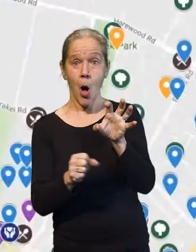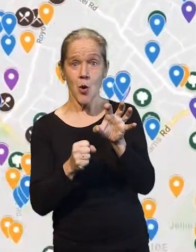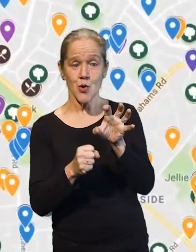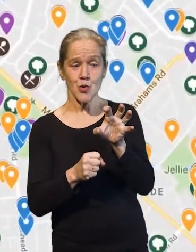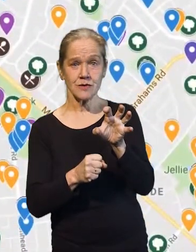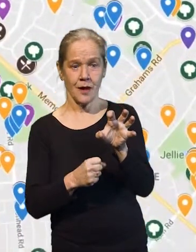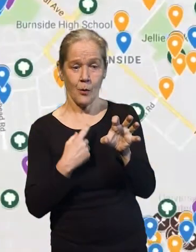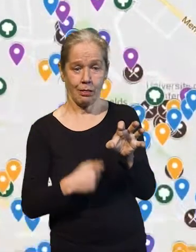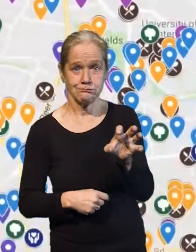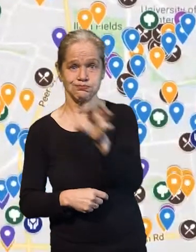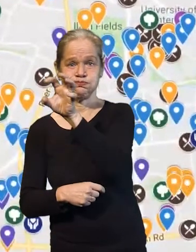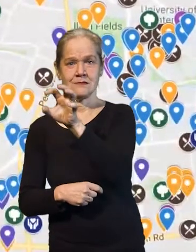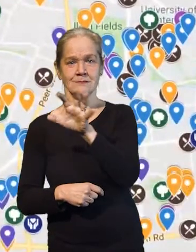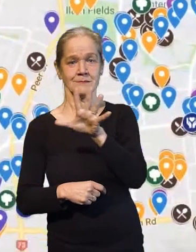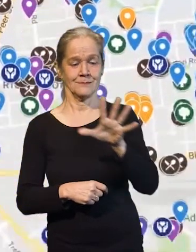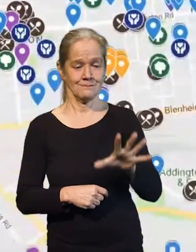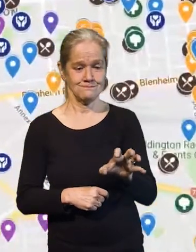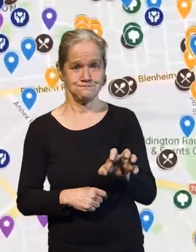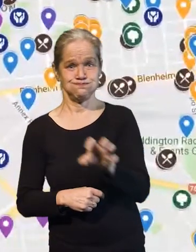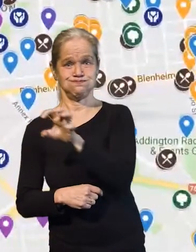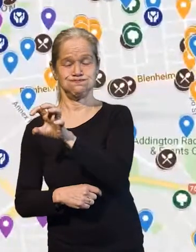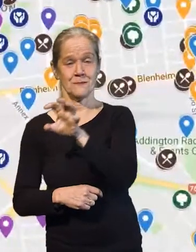and then you can drag the map around and zoom in more.